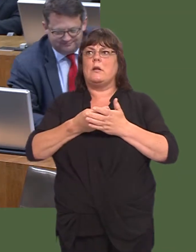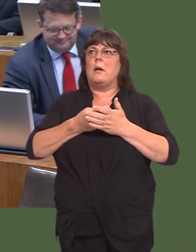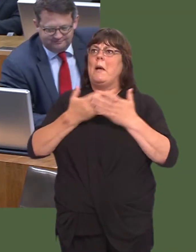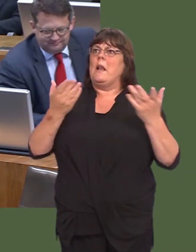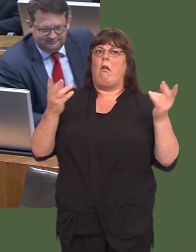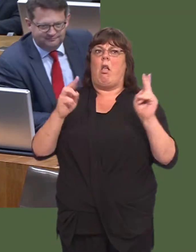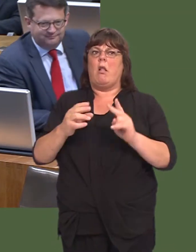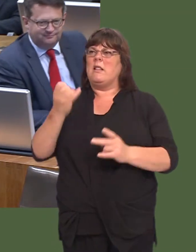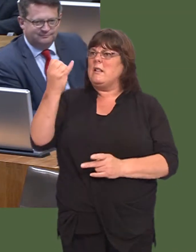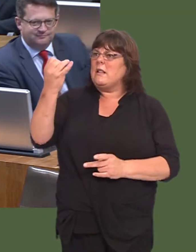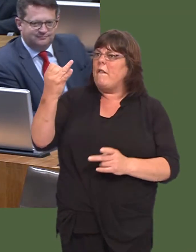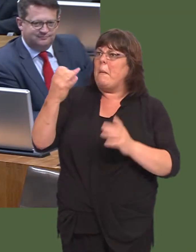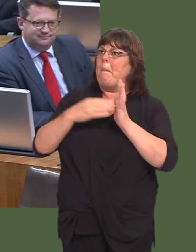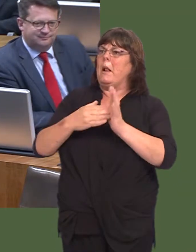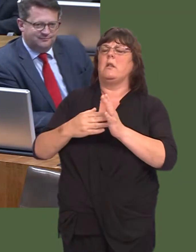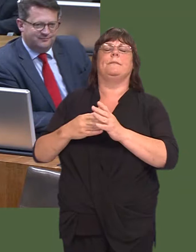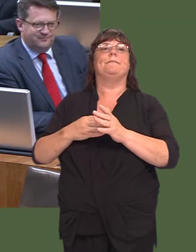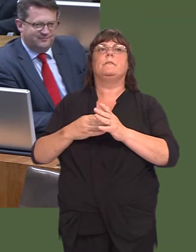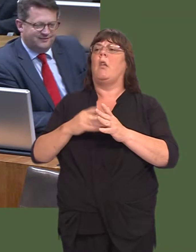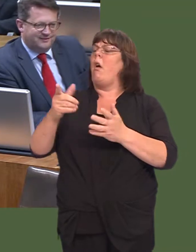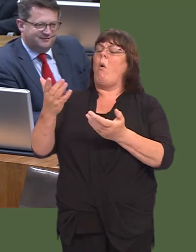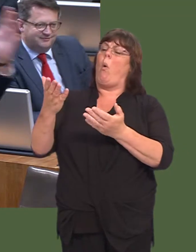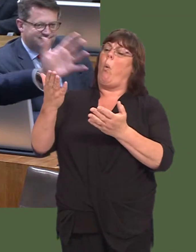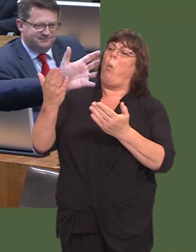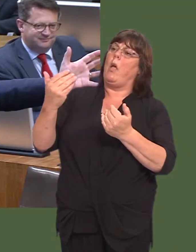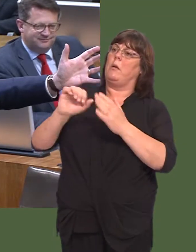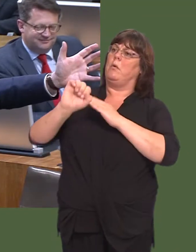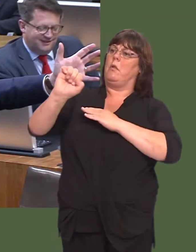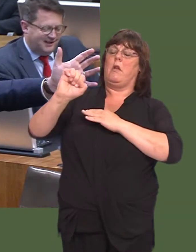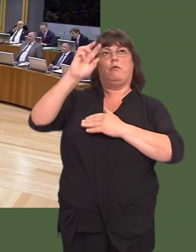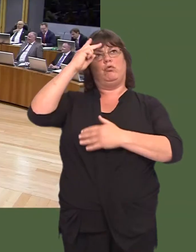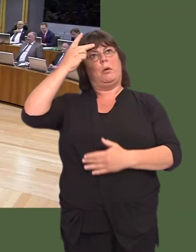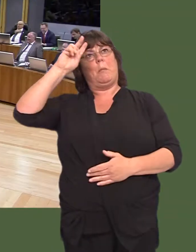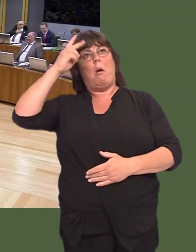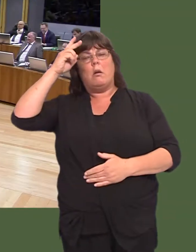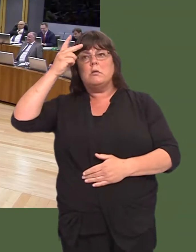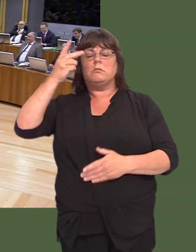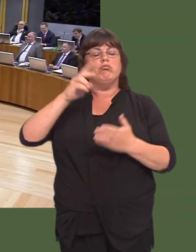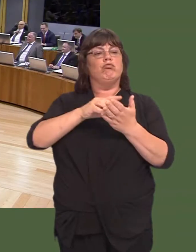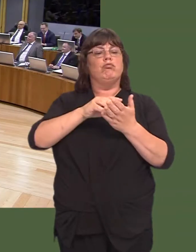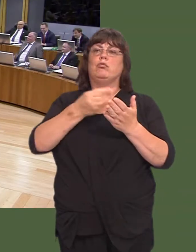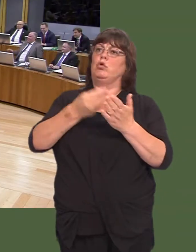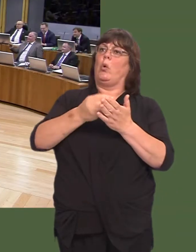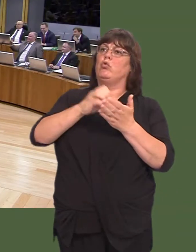cost, and now itís £7 million. I welcome their conversionóI welcome their conversionóbut, at the end of the day, letís